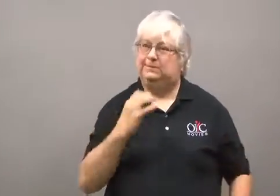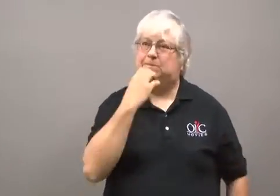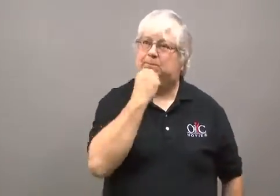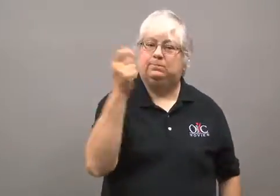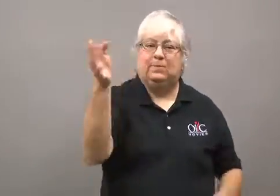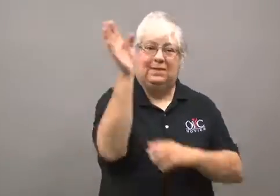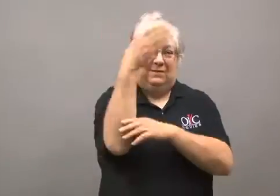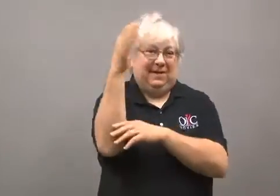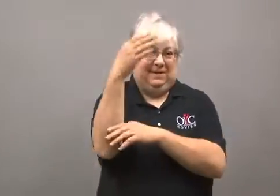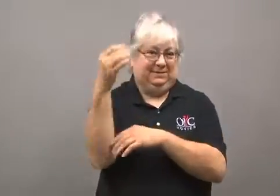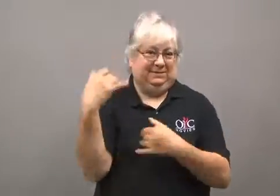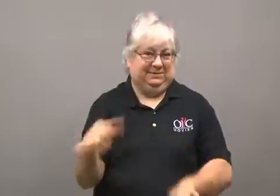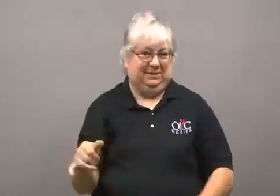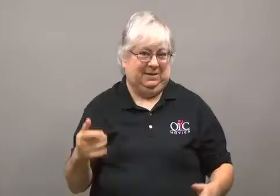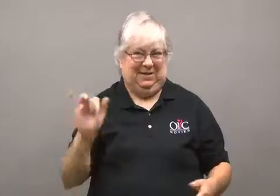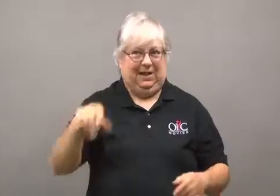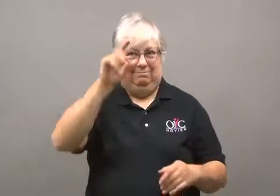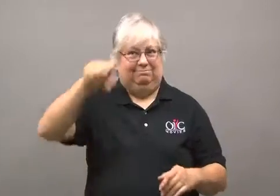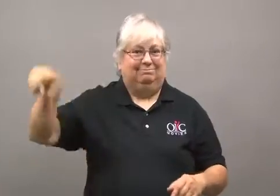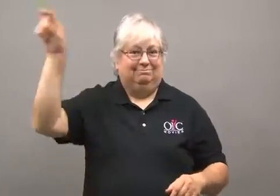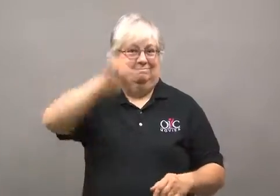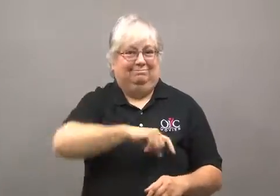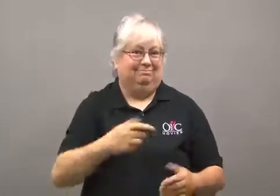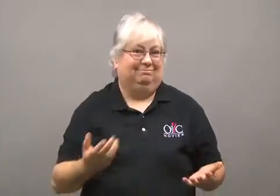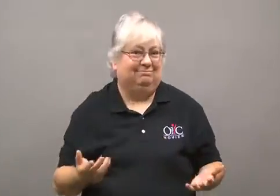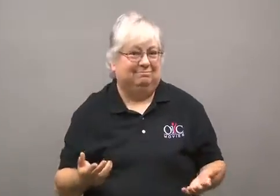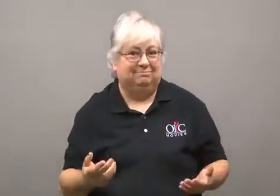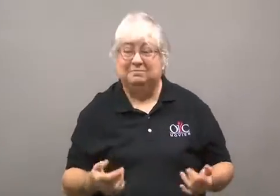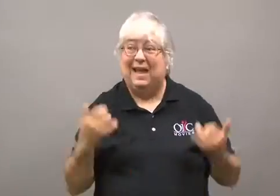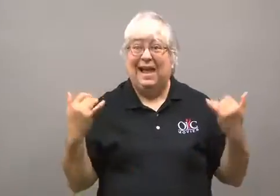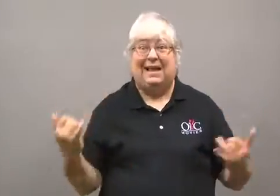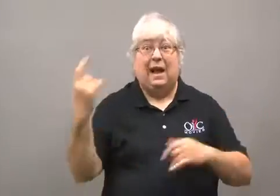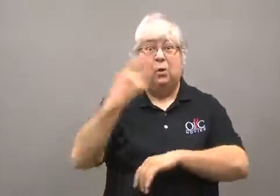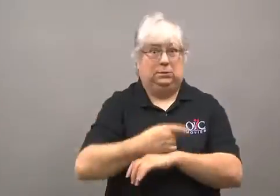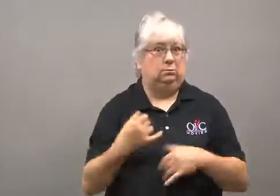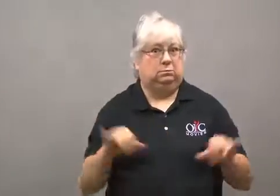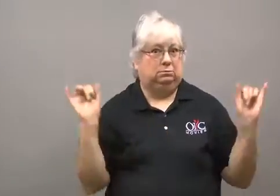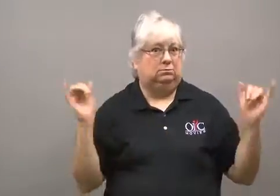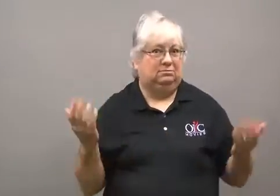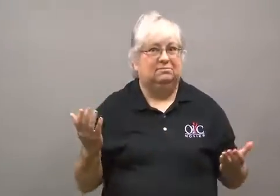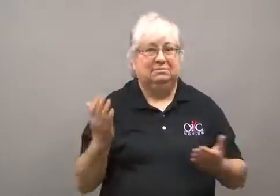They also revere the flag with the crossbars. This continues to this day.